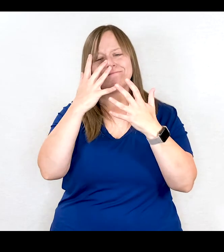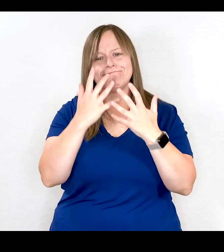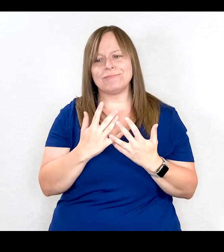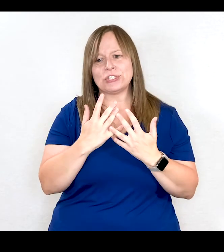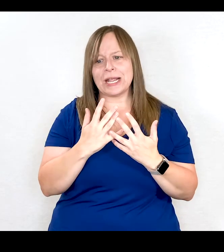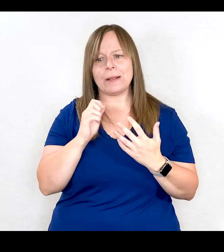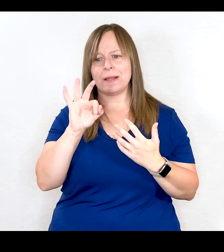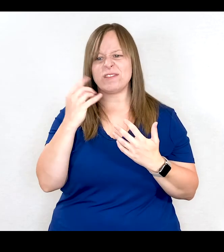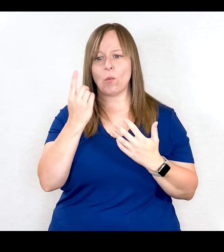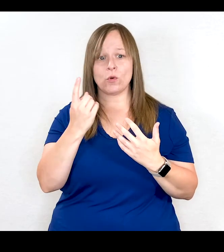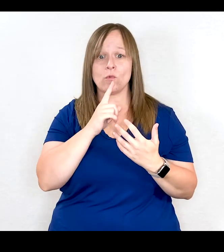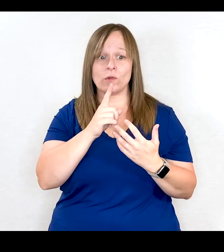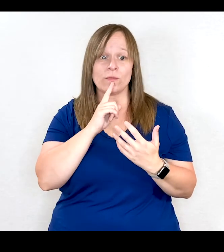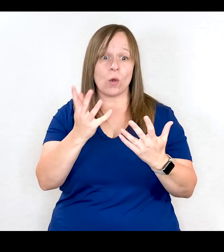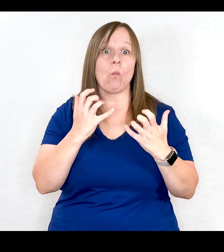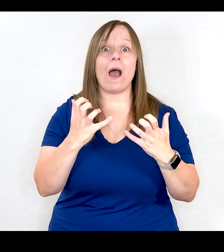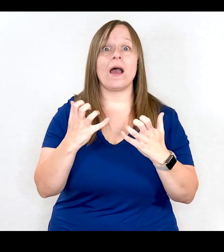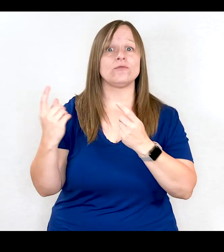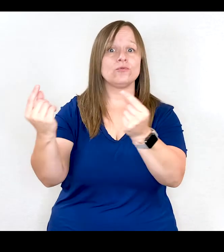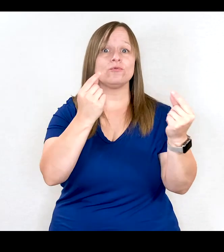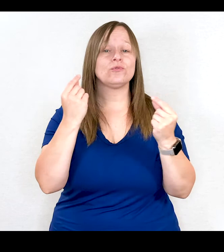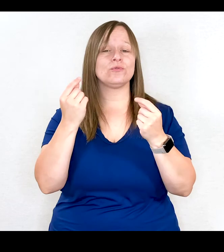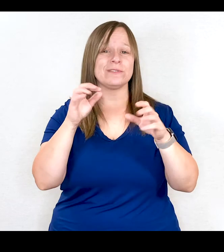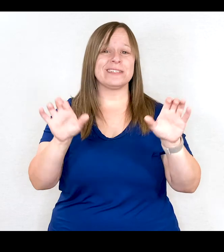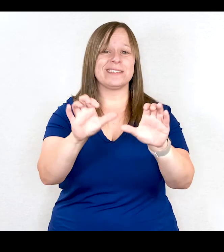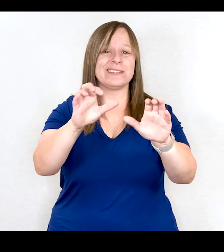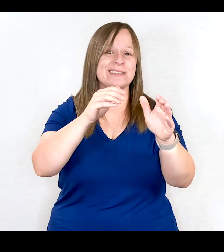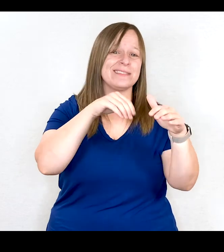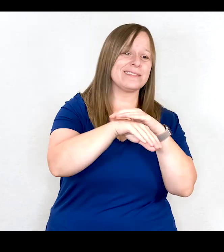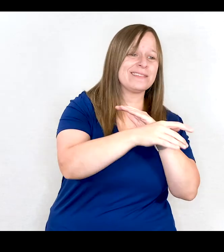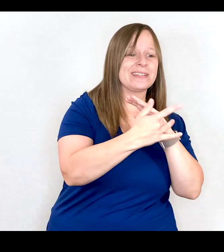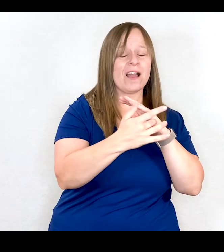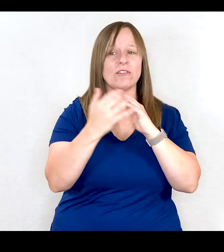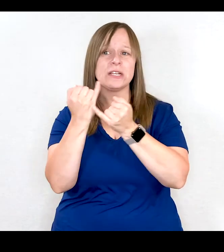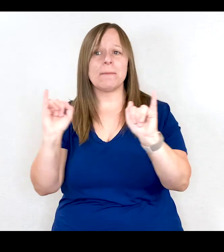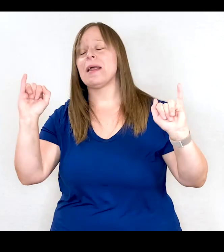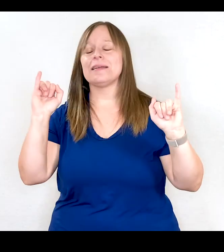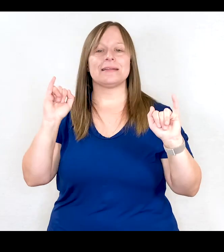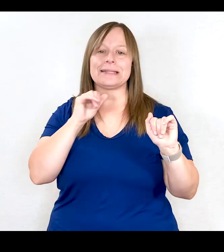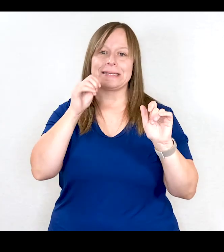And it's a shame, if somebody who really wants to have access to the technology or access to independence